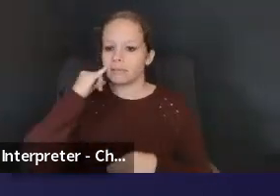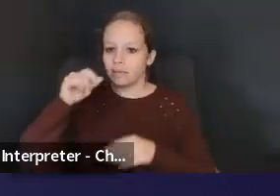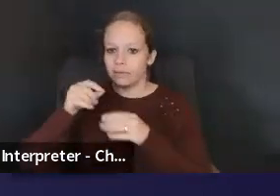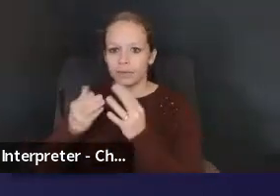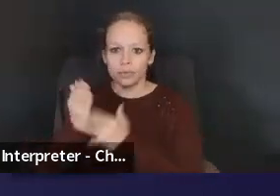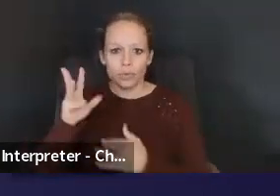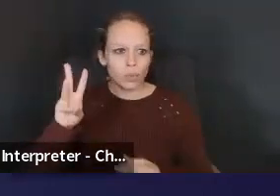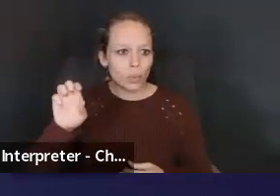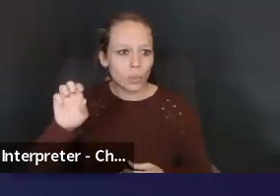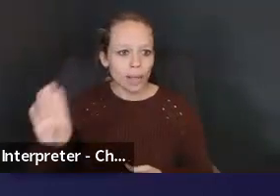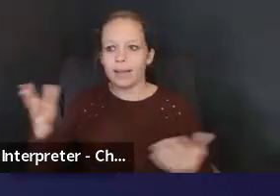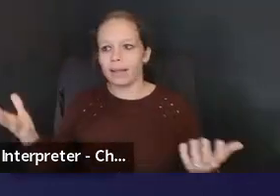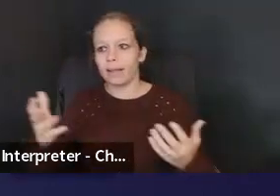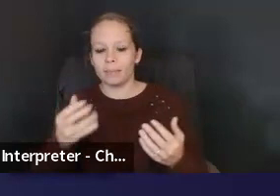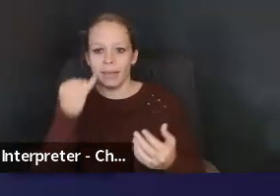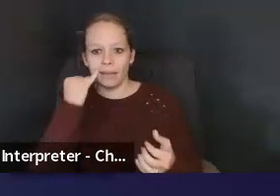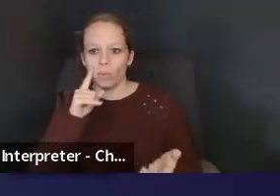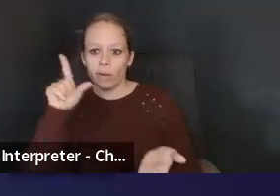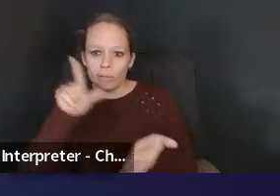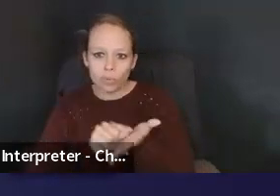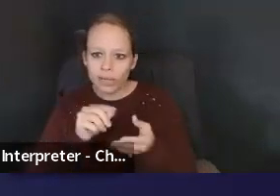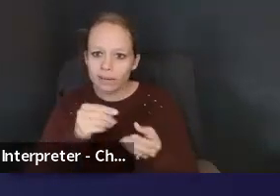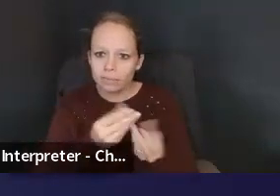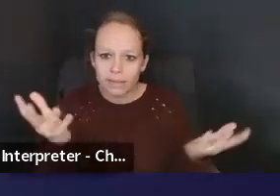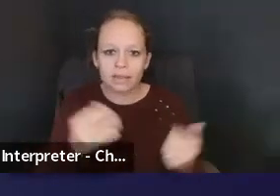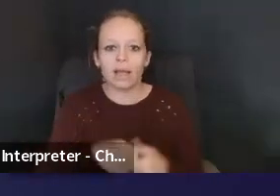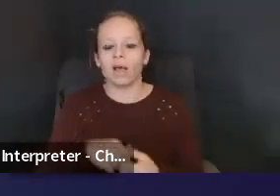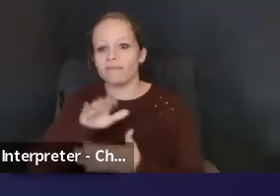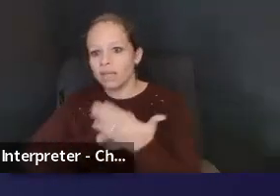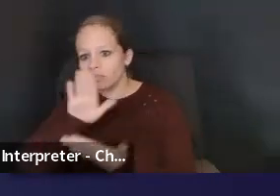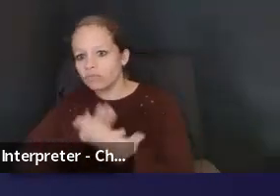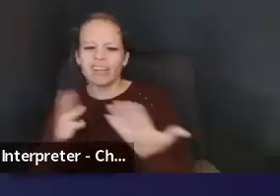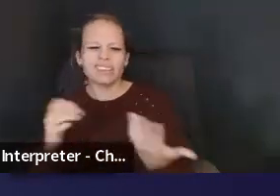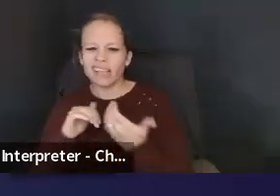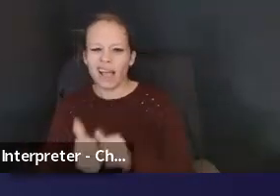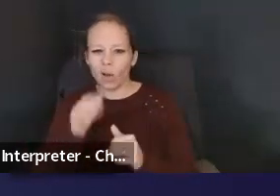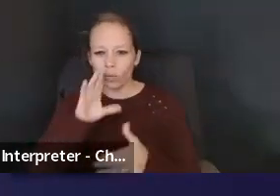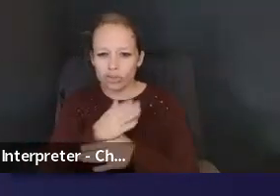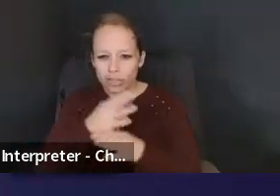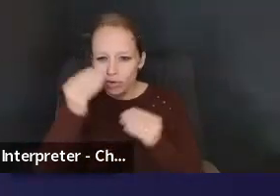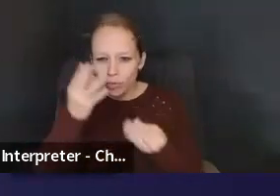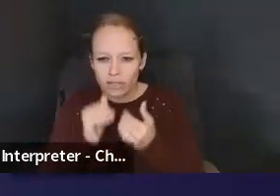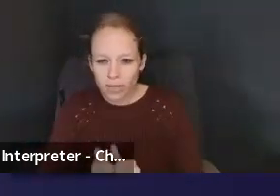will be hard copy, face to face, all the different ways that information will be shared. Again,